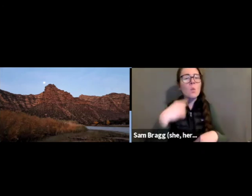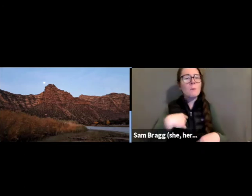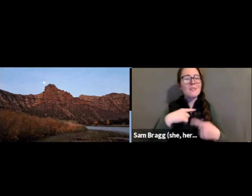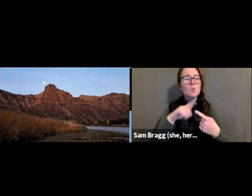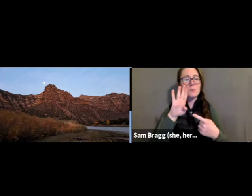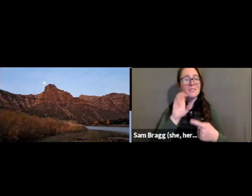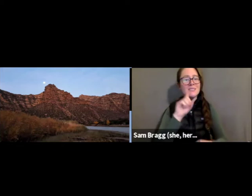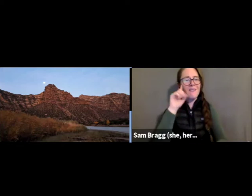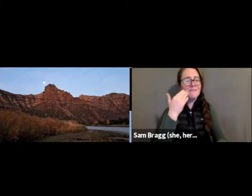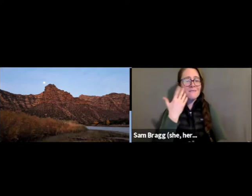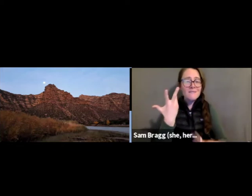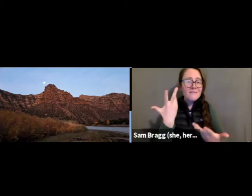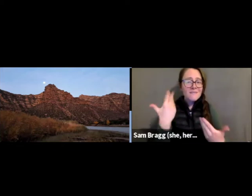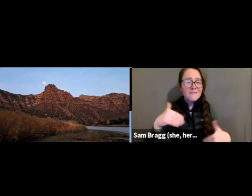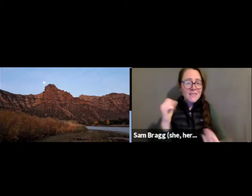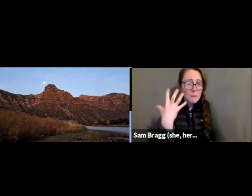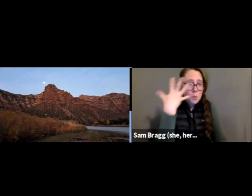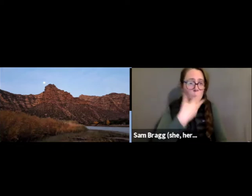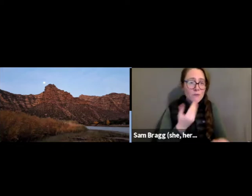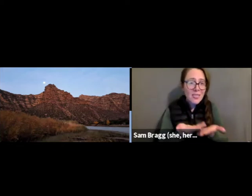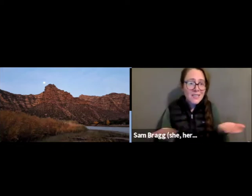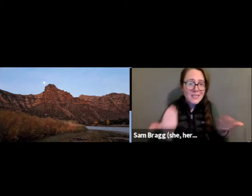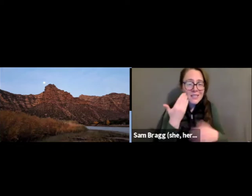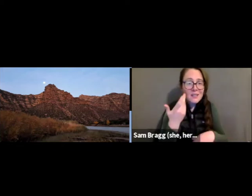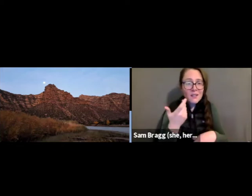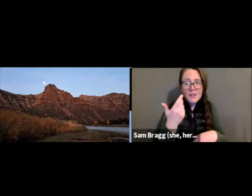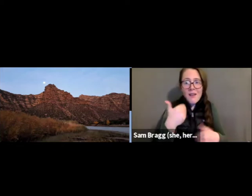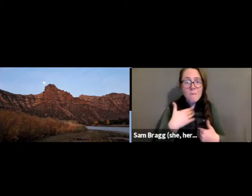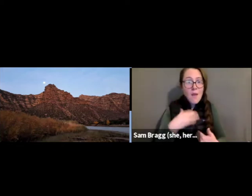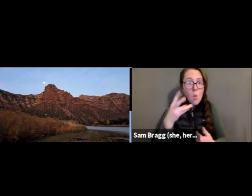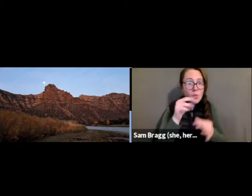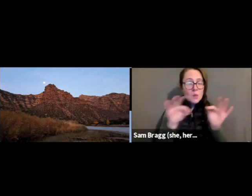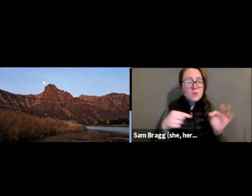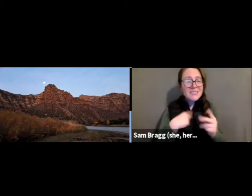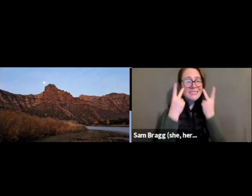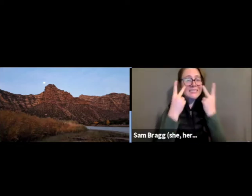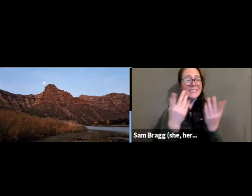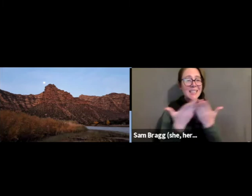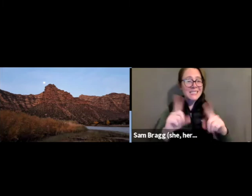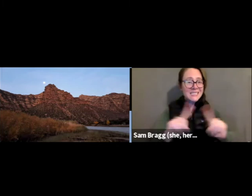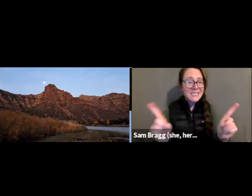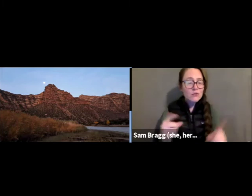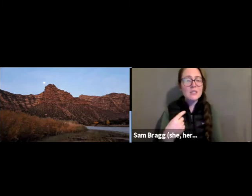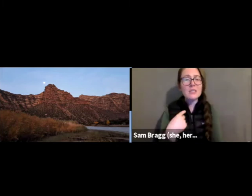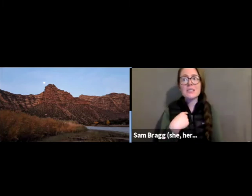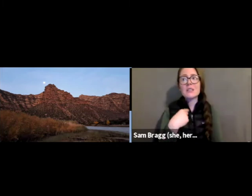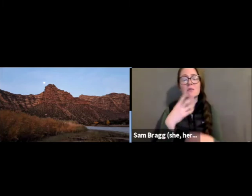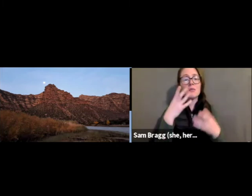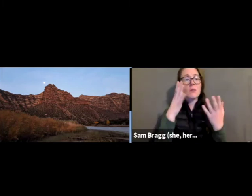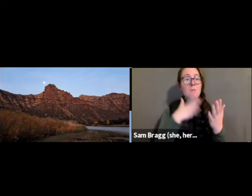signing environments in the outdoors up until this point and i really it is a beautiful thing and i